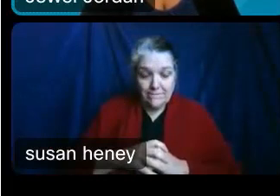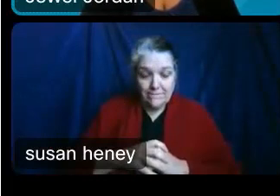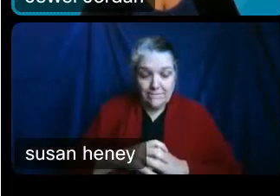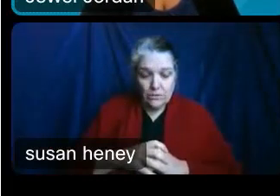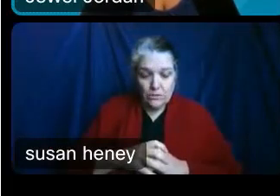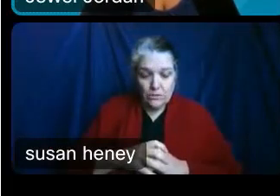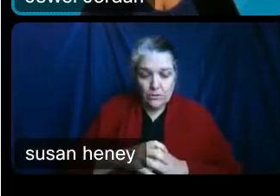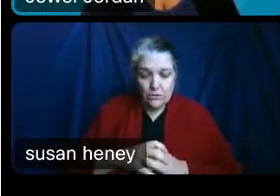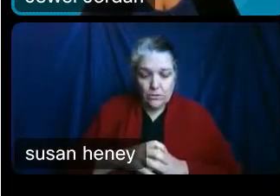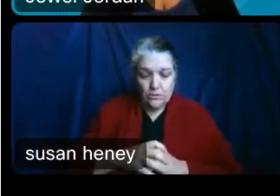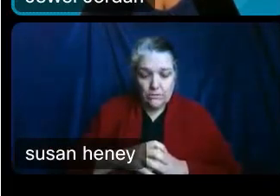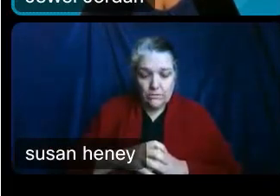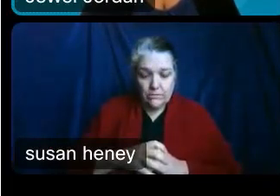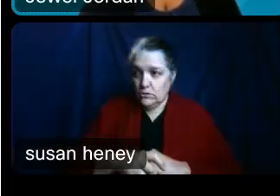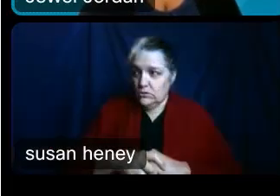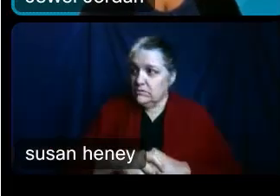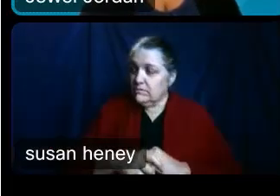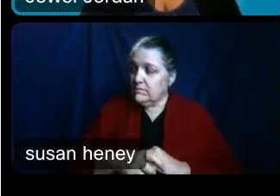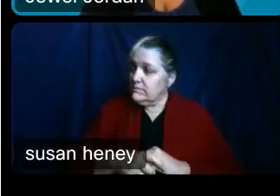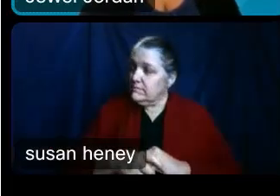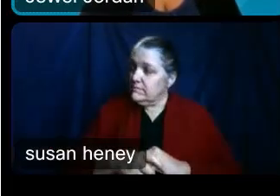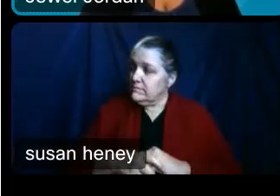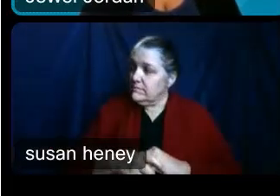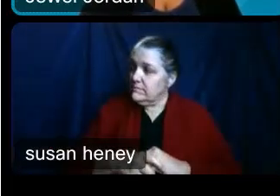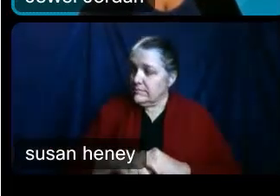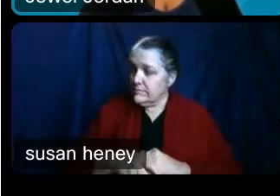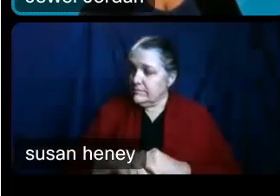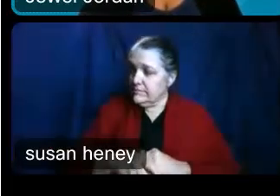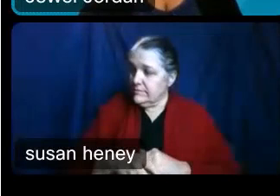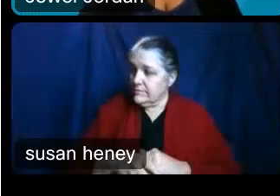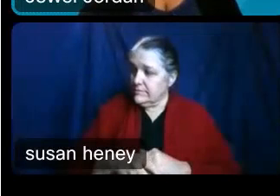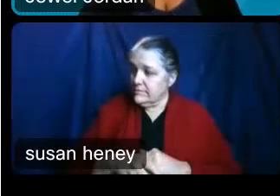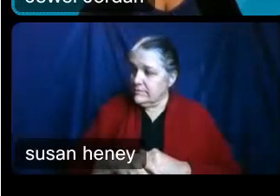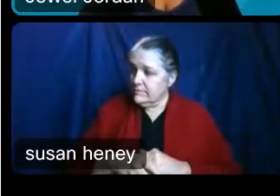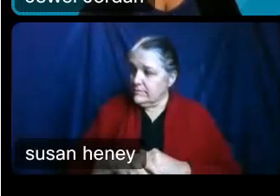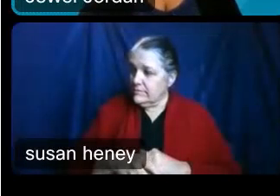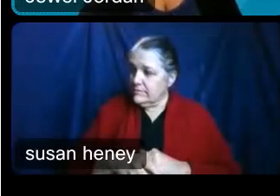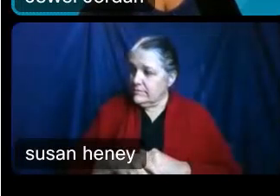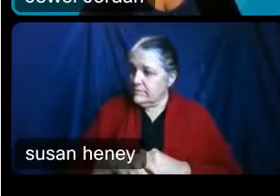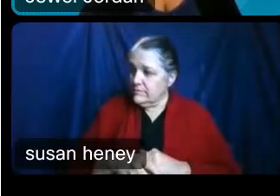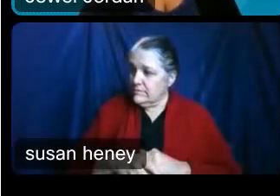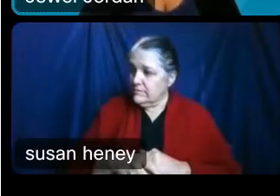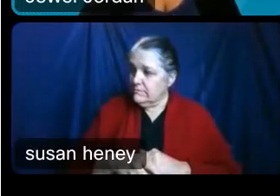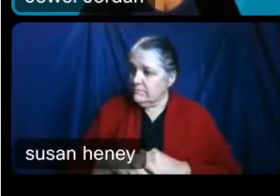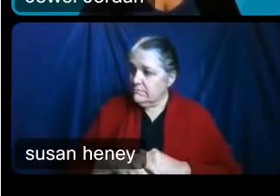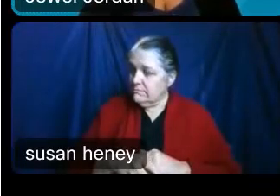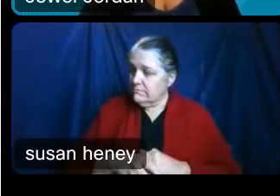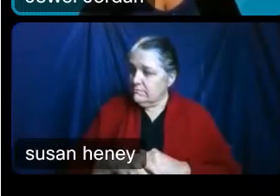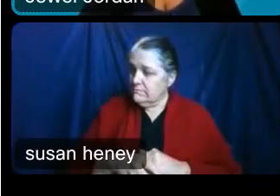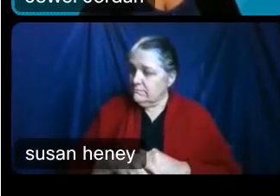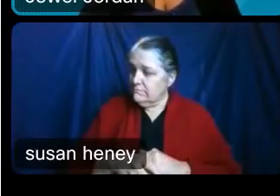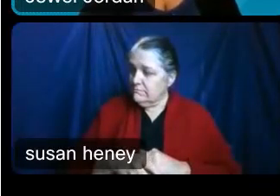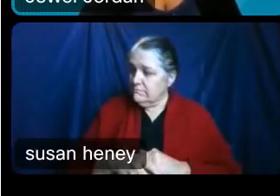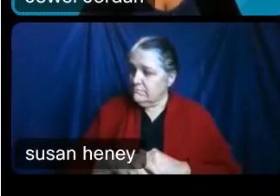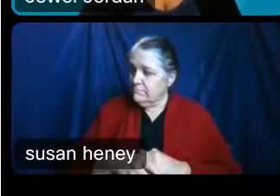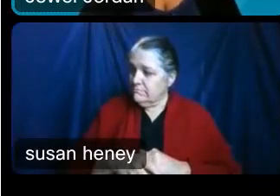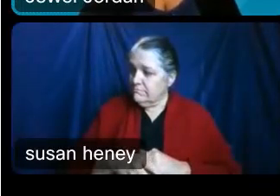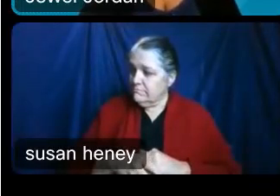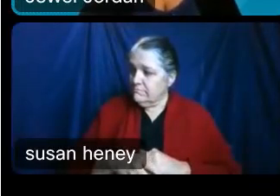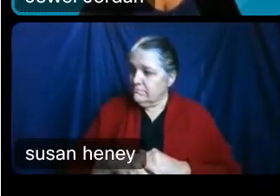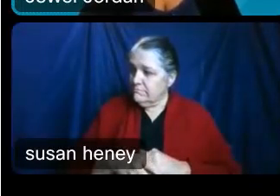Lisa: He is unmuted. >> Jewel Jordan: Craig, unfortunately, if